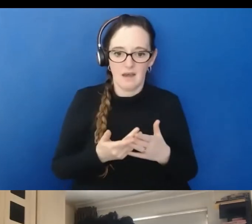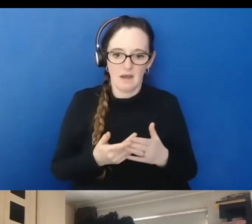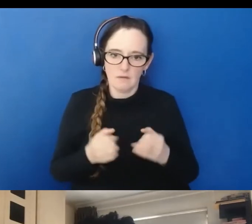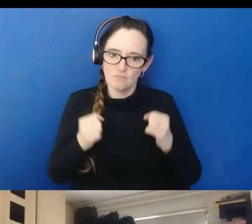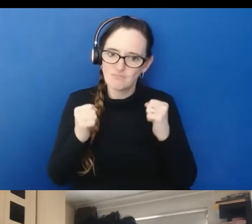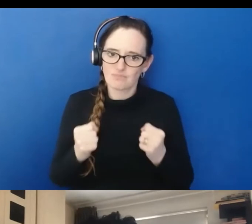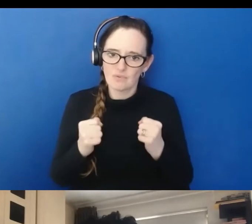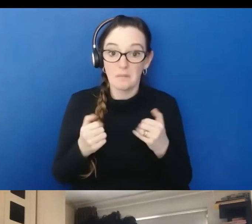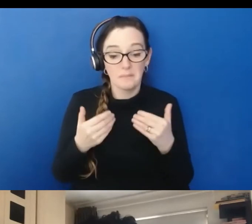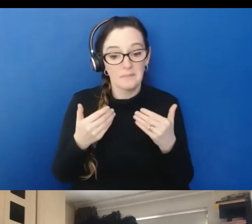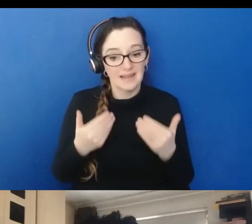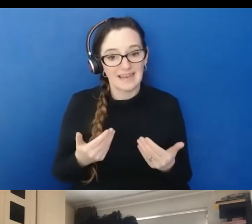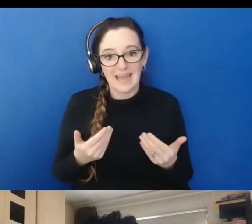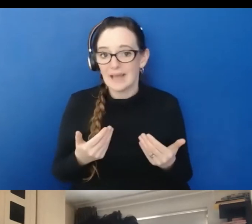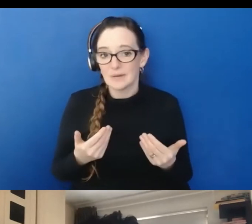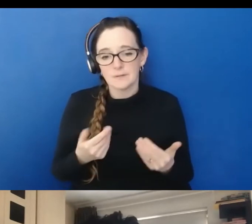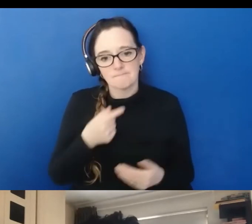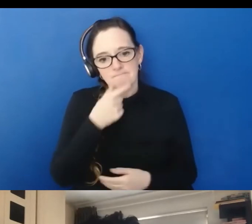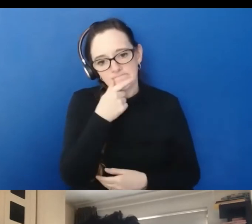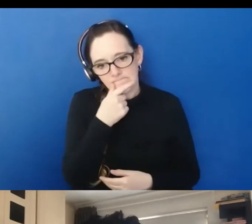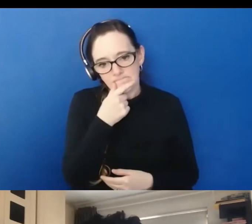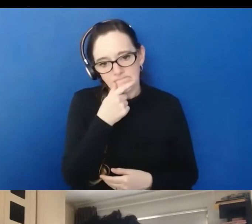it s something we feel. We have failed on that.